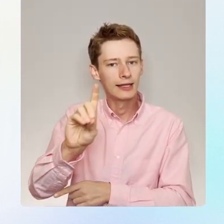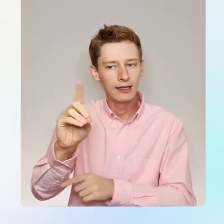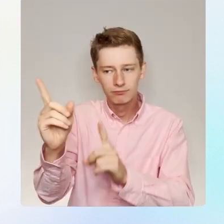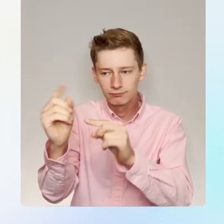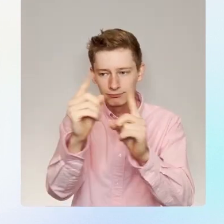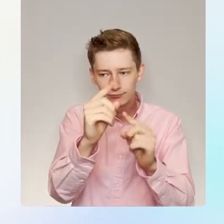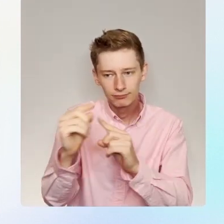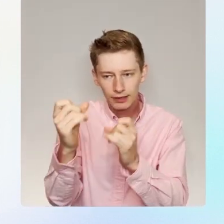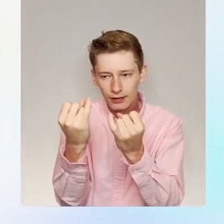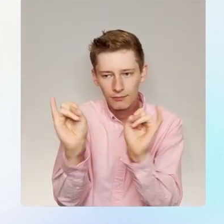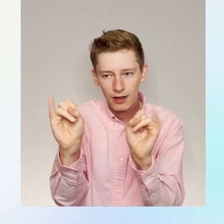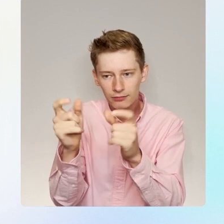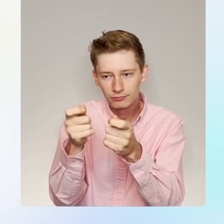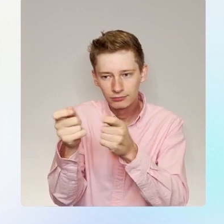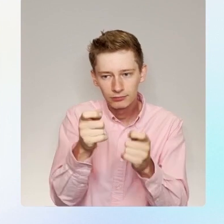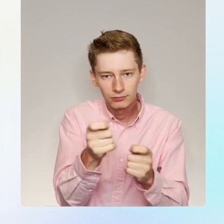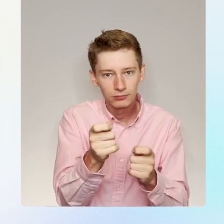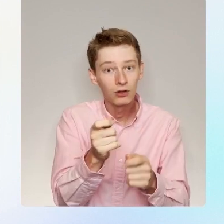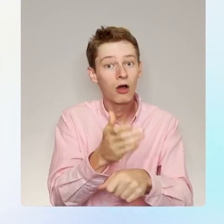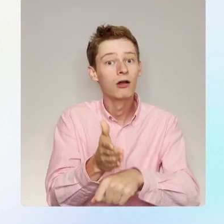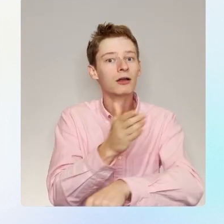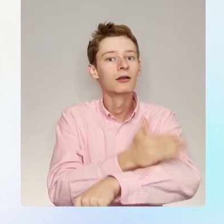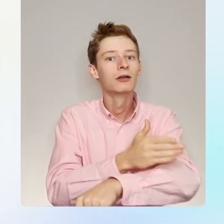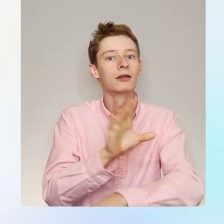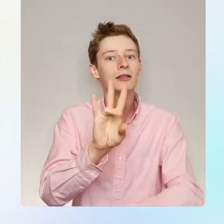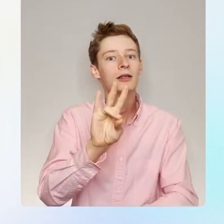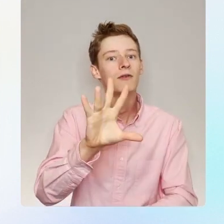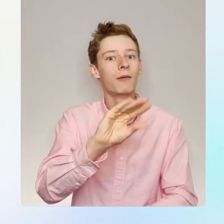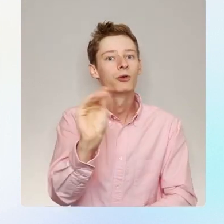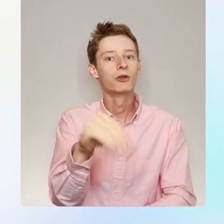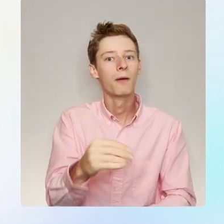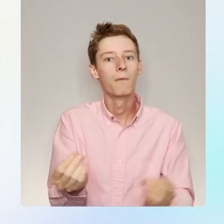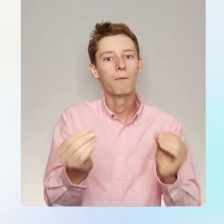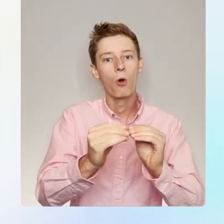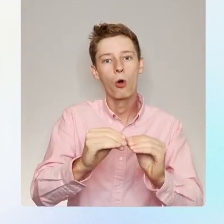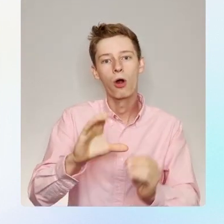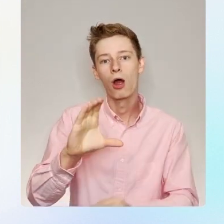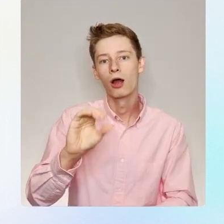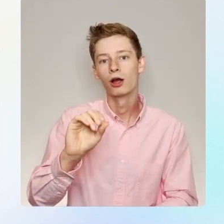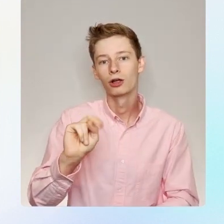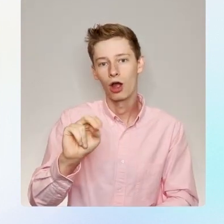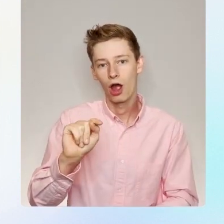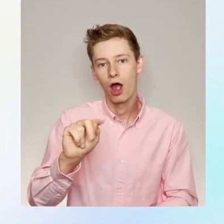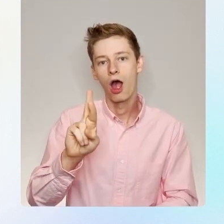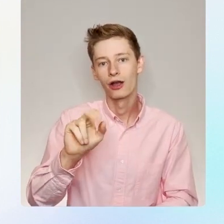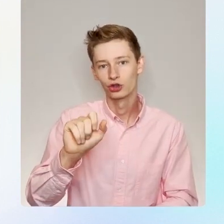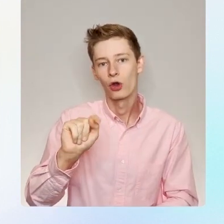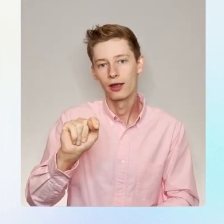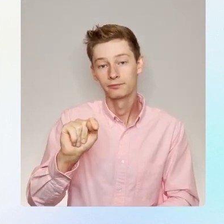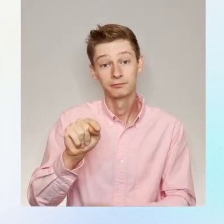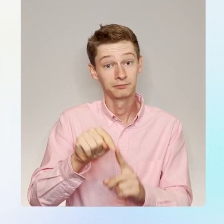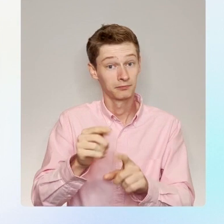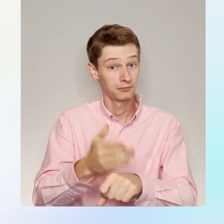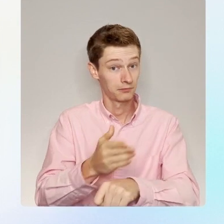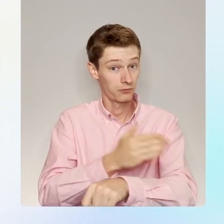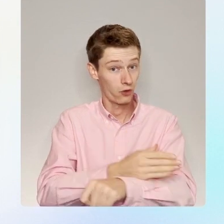delivering 75% greater contrast compared to Meta Quest 2. The improvement in contrast